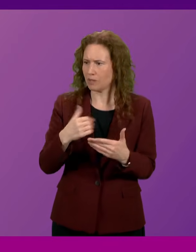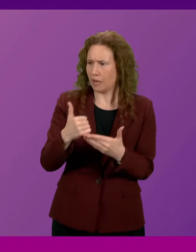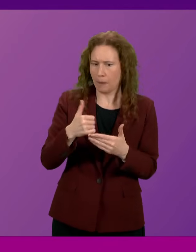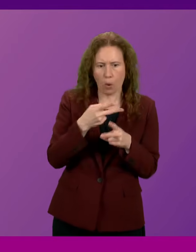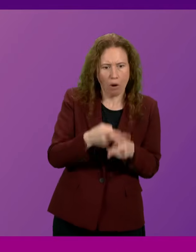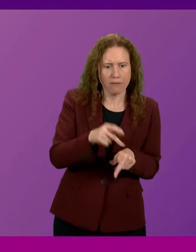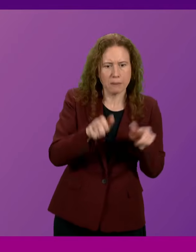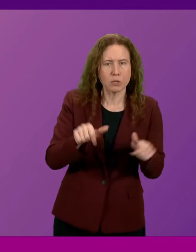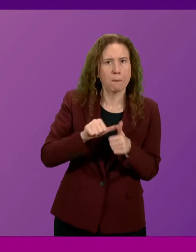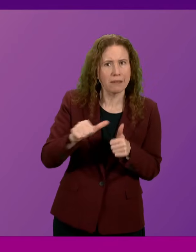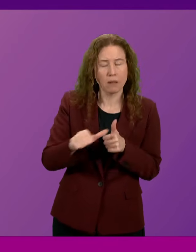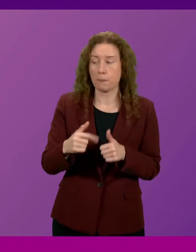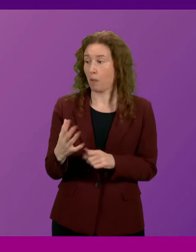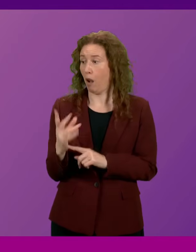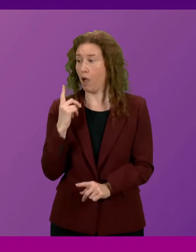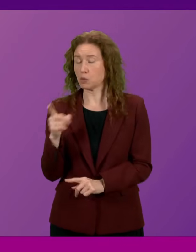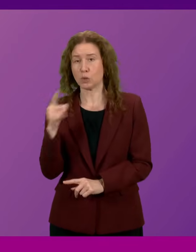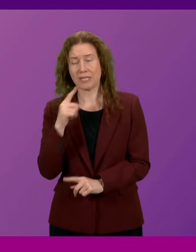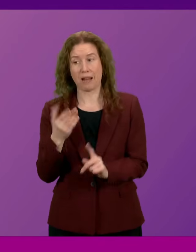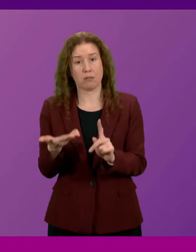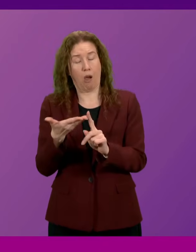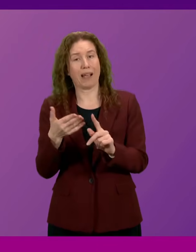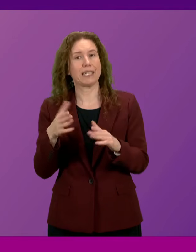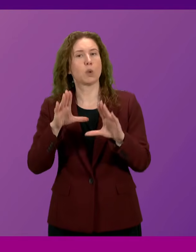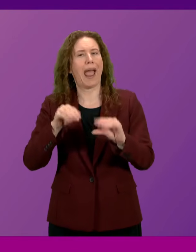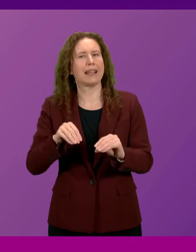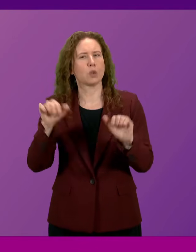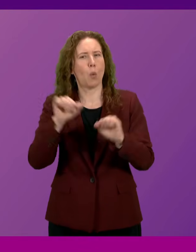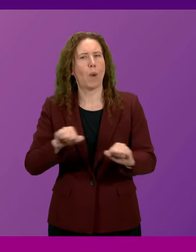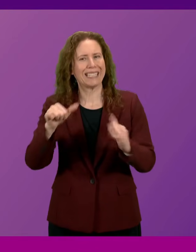Last week, the Cabinet Secretary for Health and Social Care declared that a target to end waits of longer than a year is now